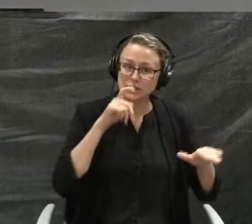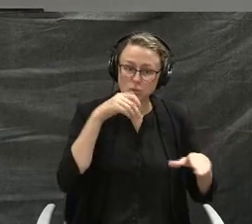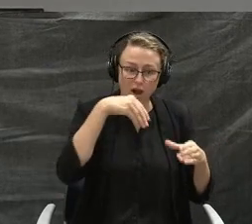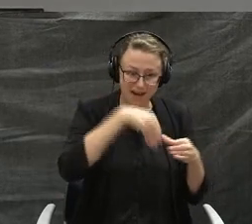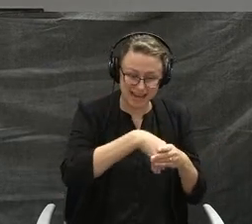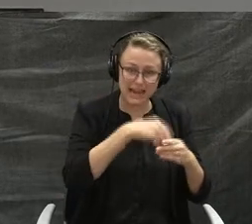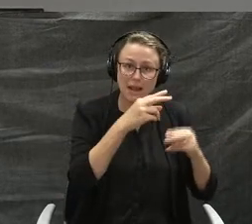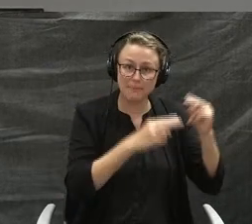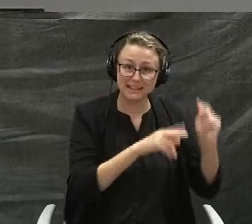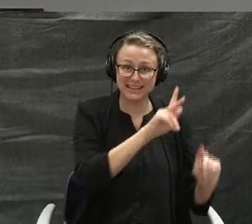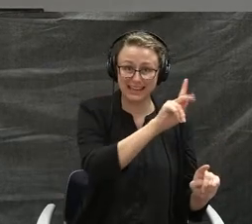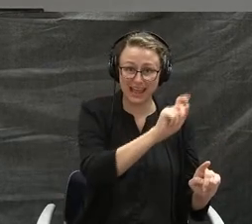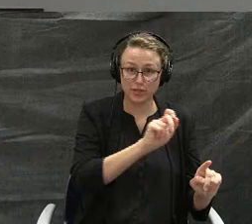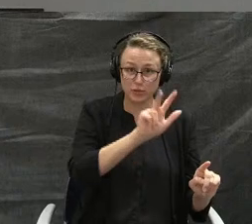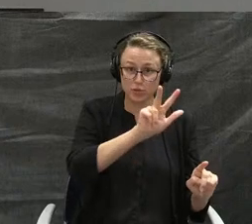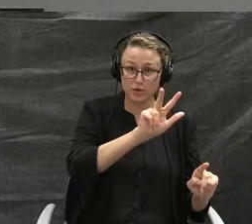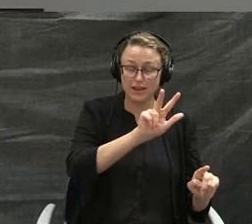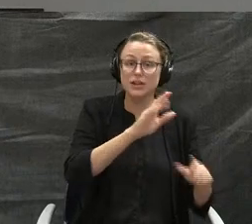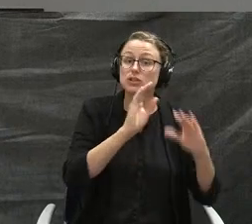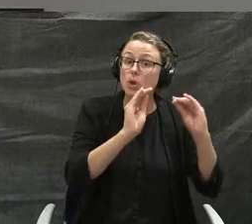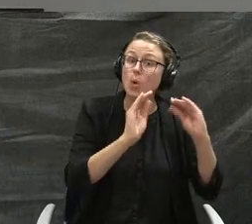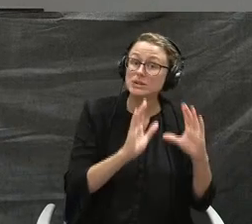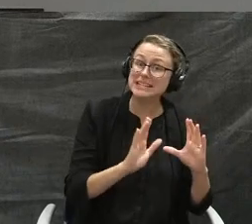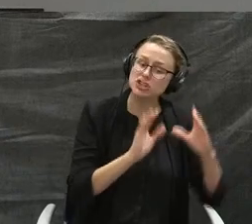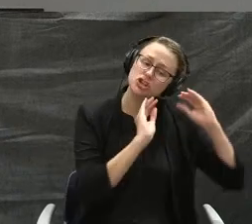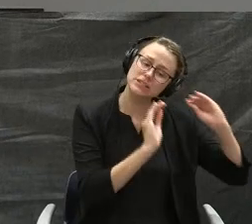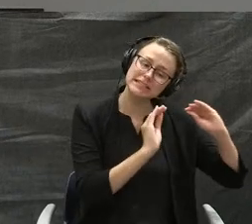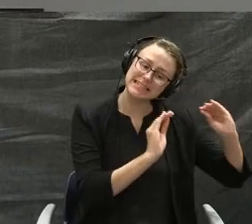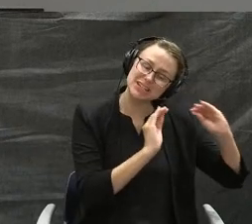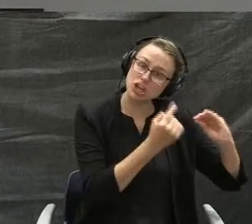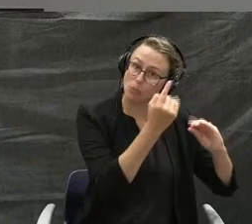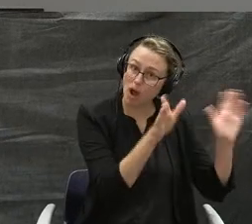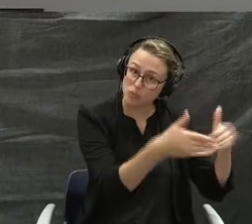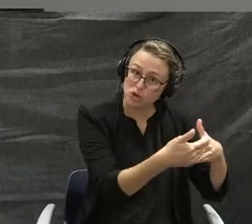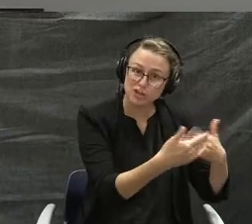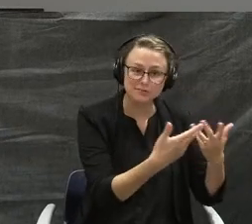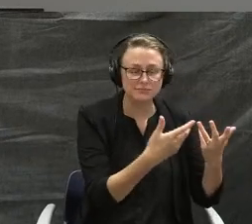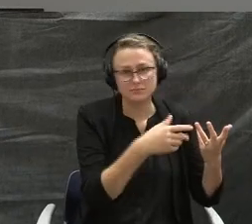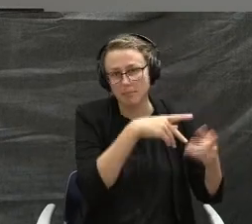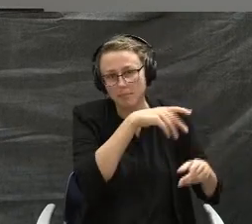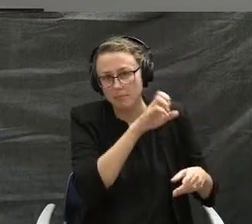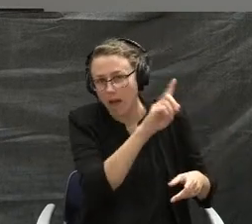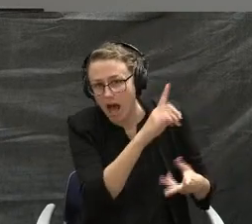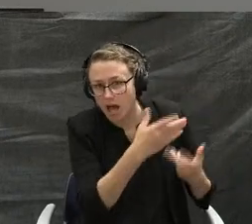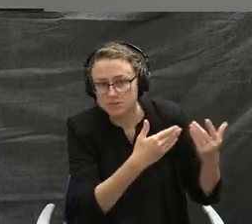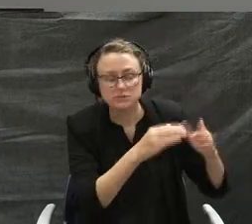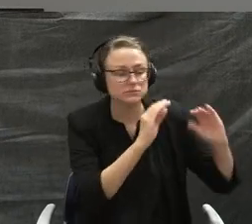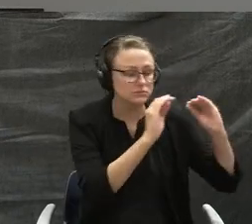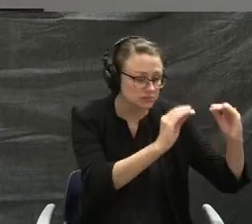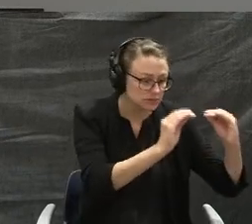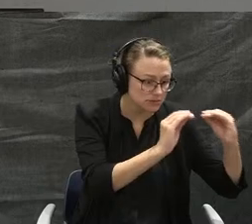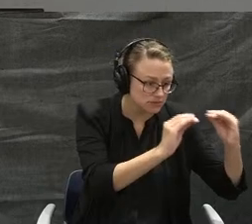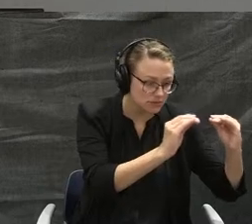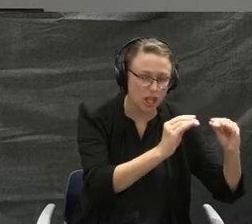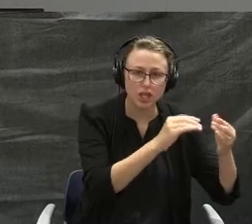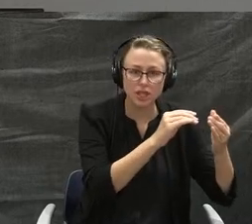K3 so as the teacher was instructing in one room or pod learning space, the other students in that half of the